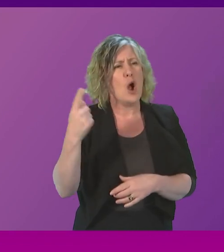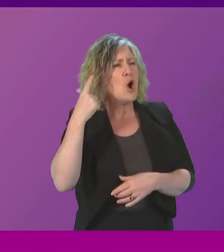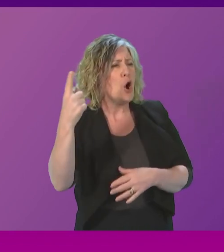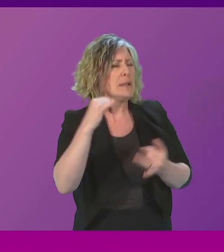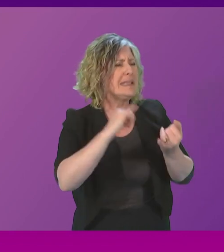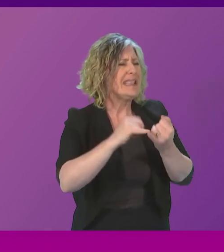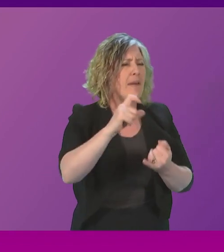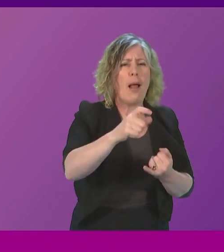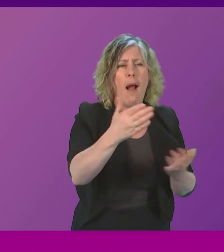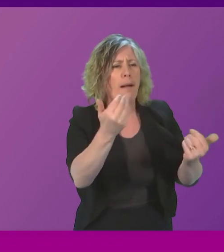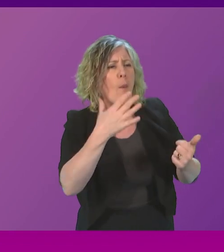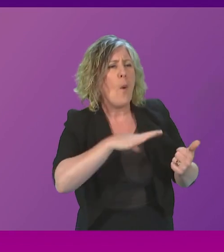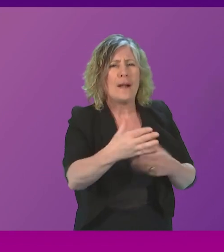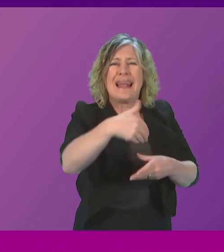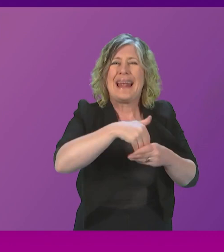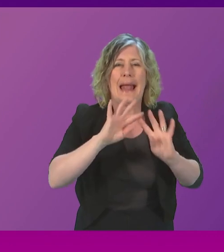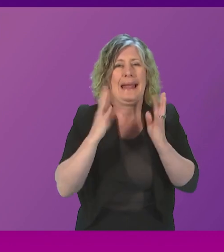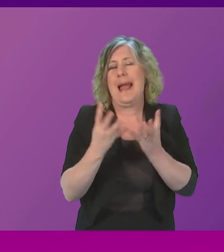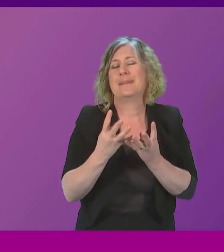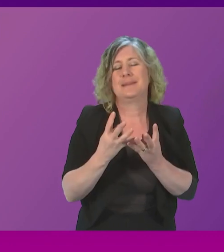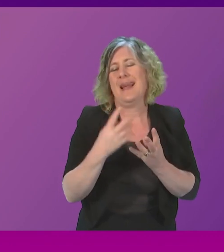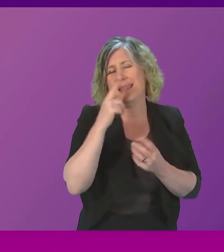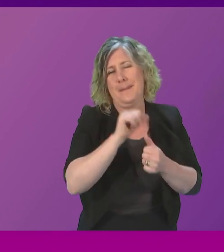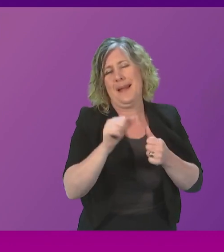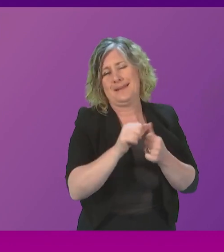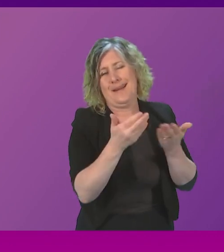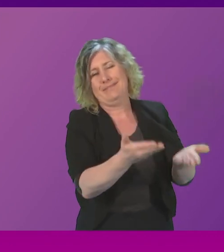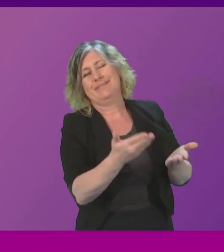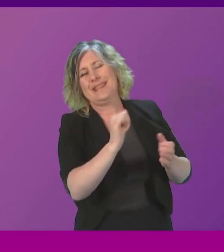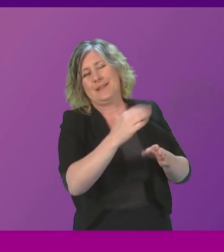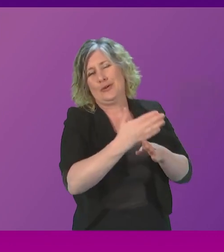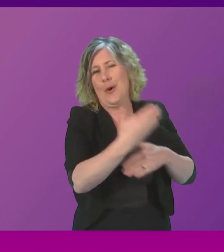but I think that he will do an even better job where he is.